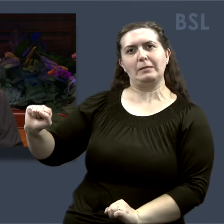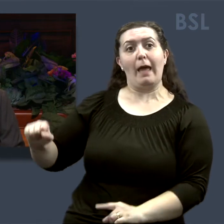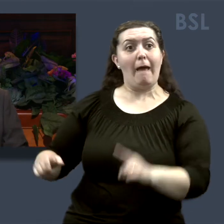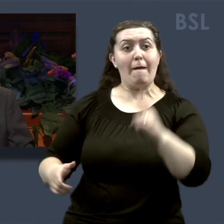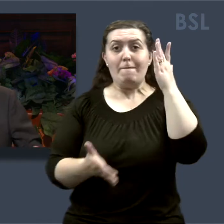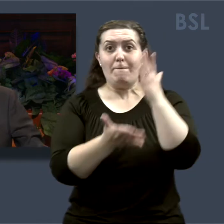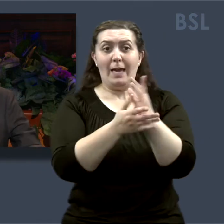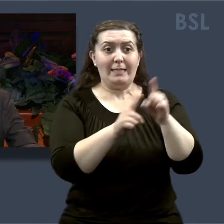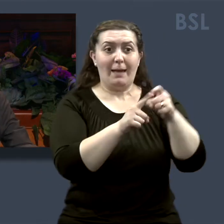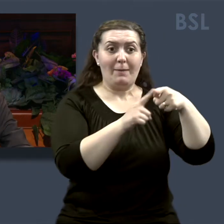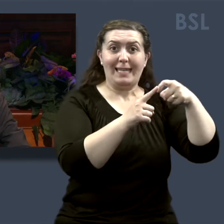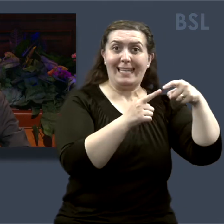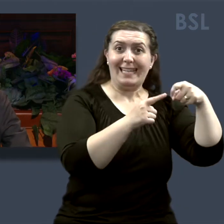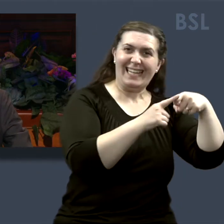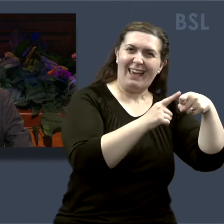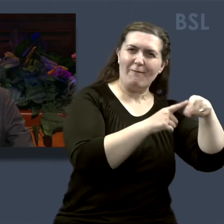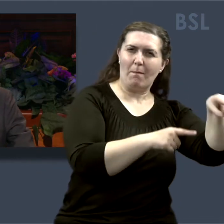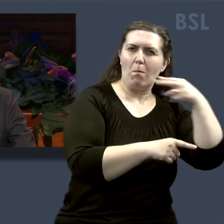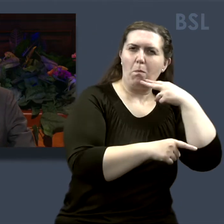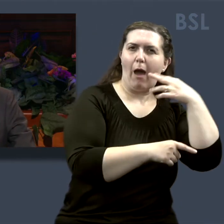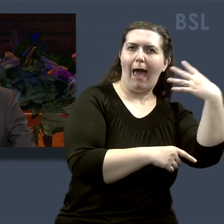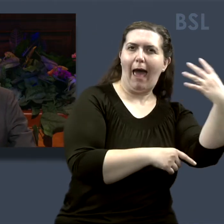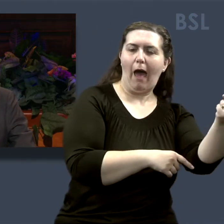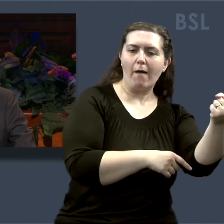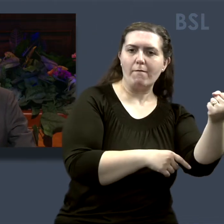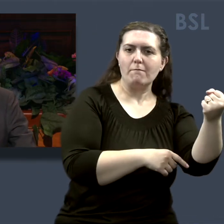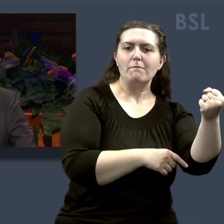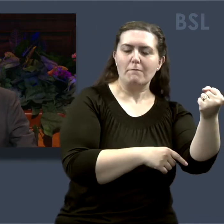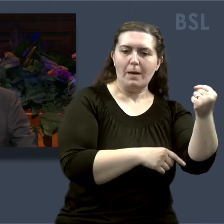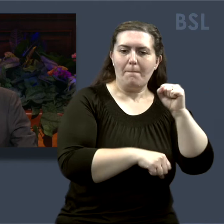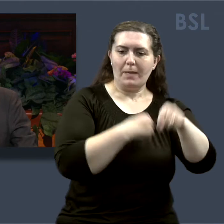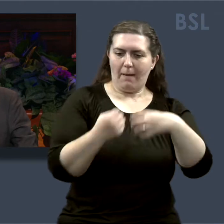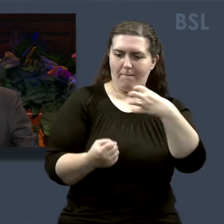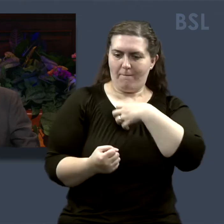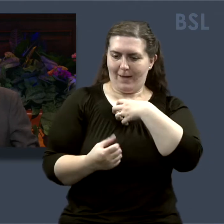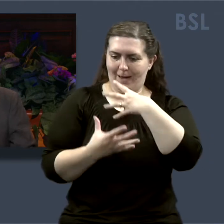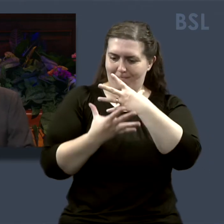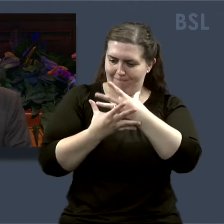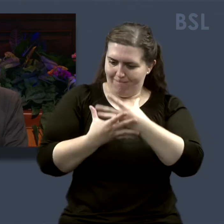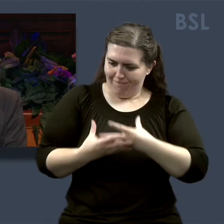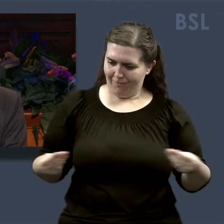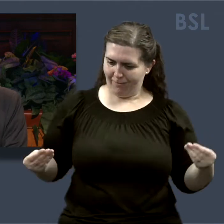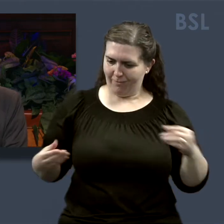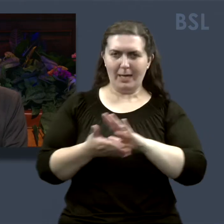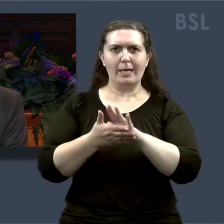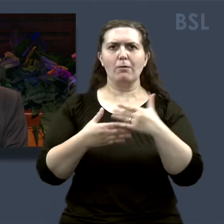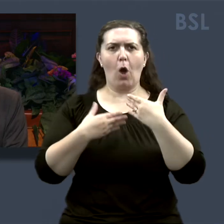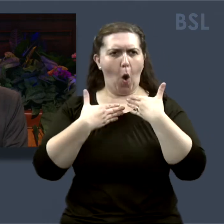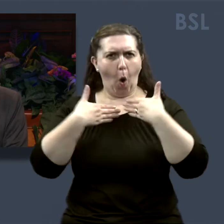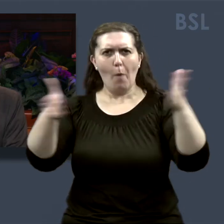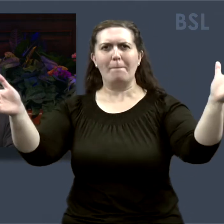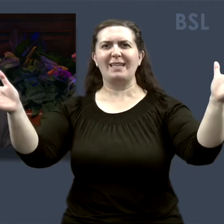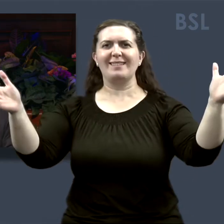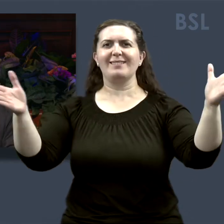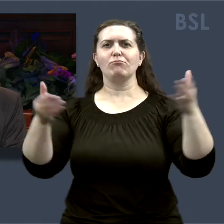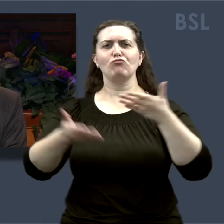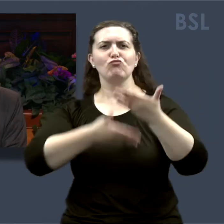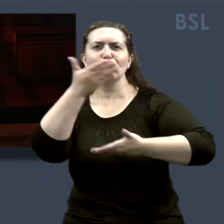Having faith, as Kevin did, will allow you to overcome these feelings and freely share what is in your heart.